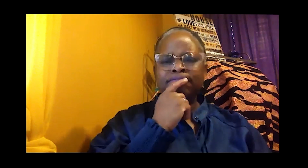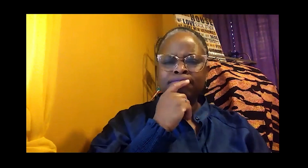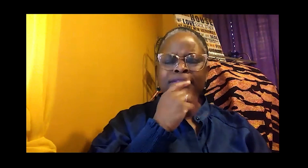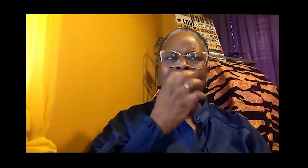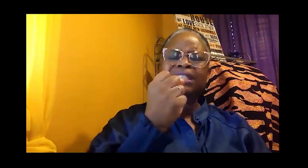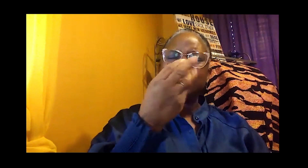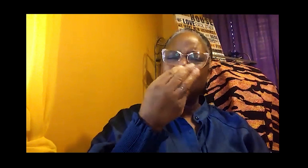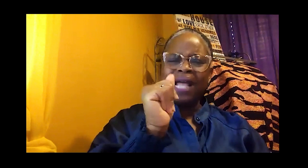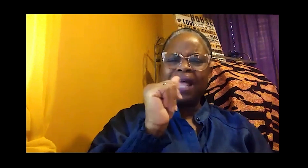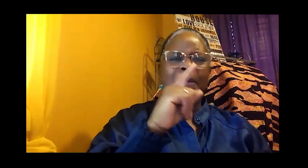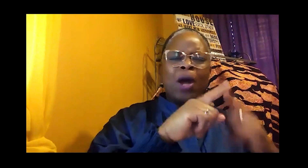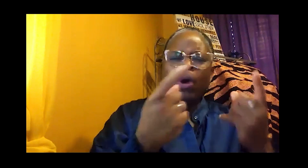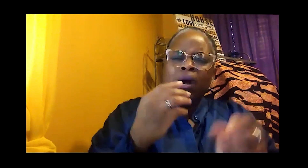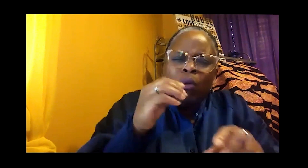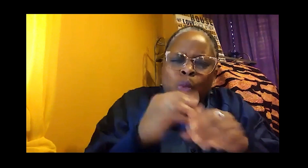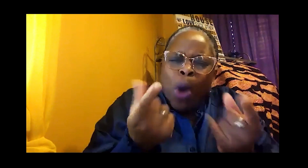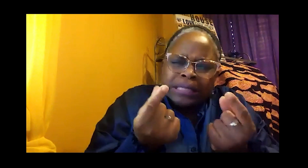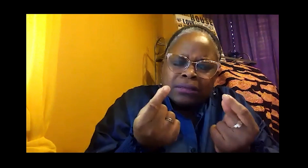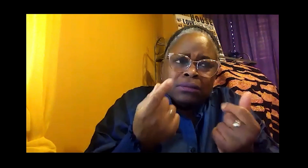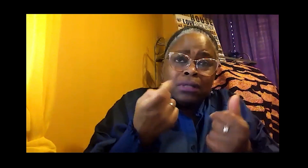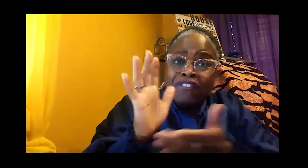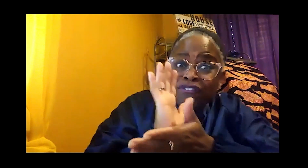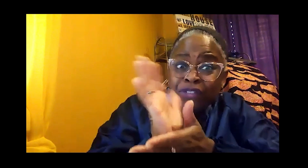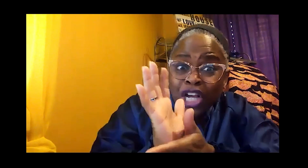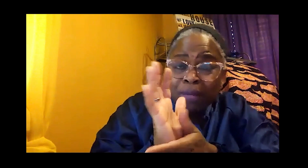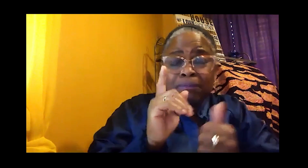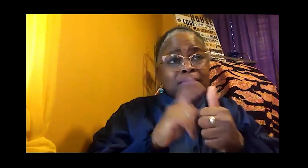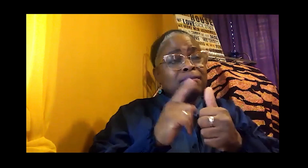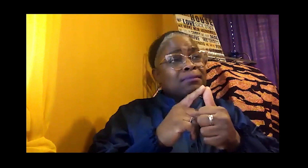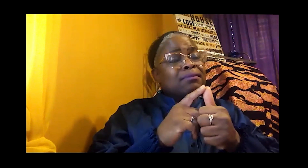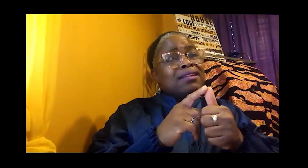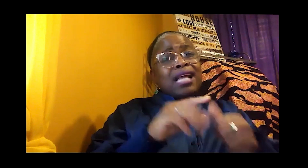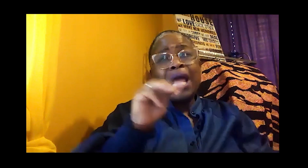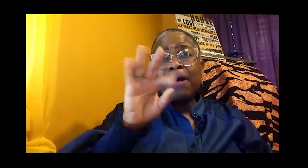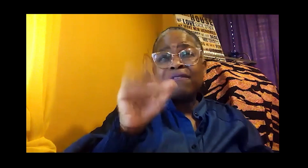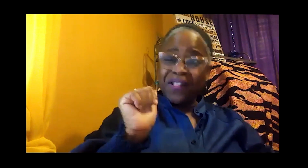However, I did decide I wanted an MA degree, but could not decide in what field of study.